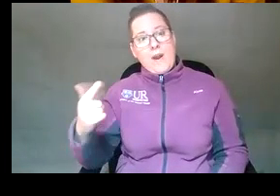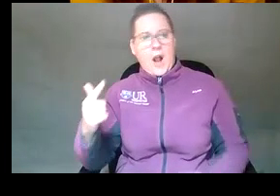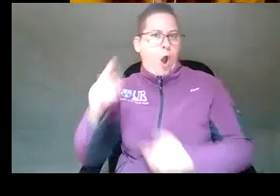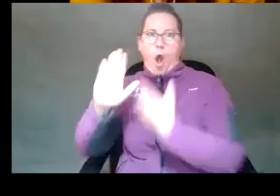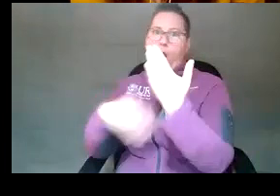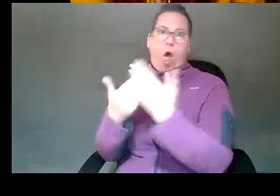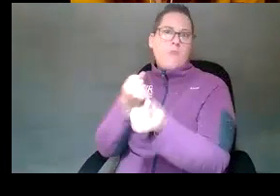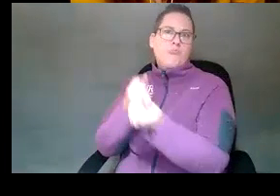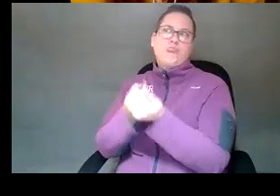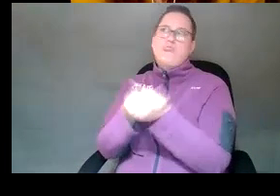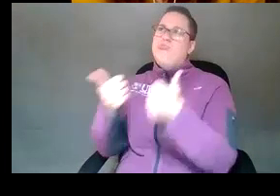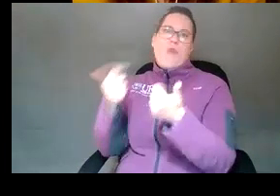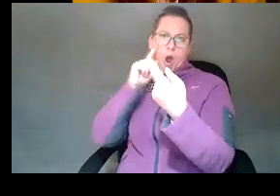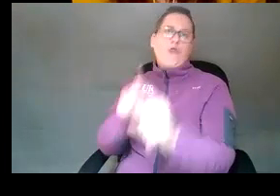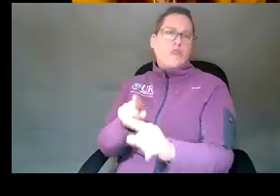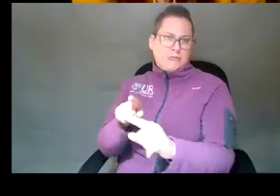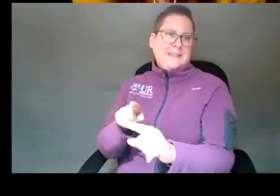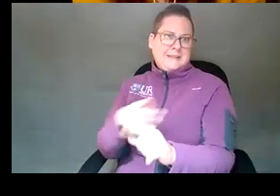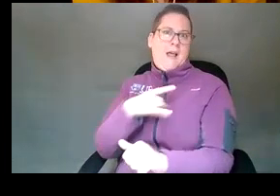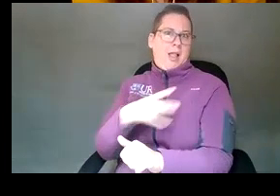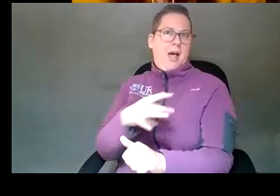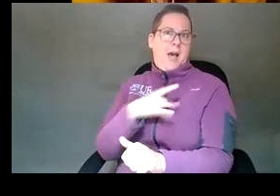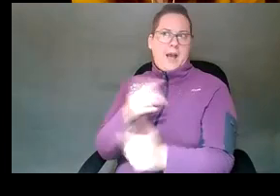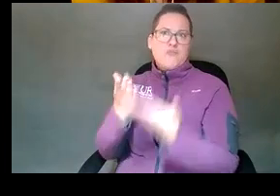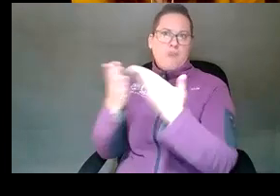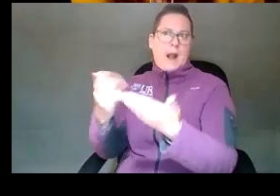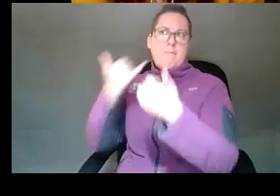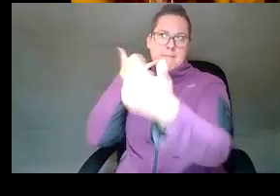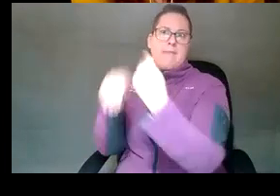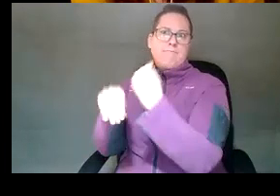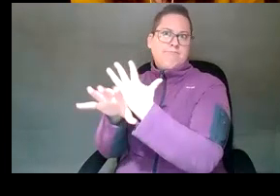saying they agree or strongly agree that they would recommend telehealth to others